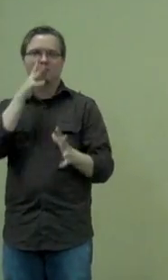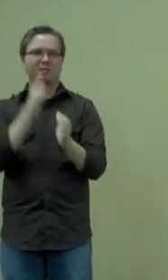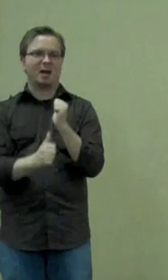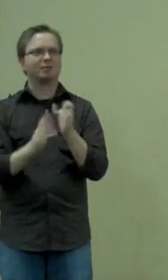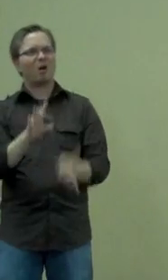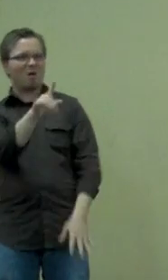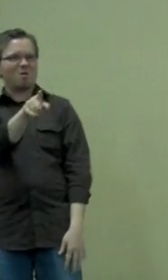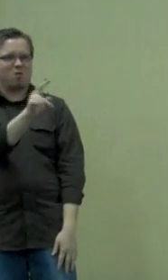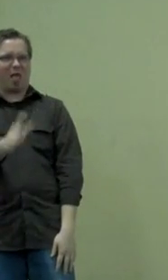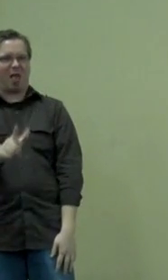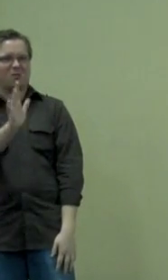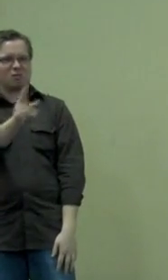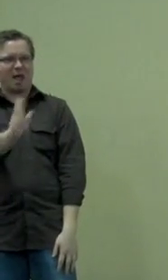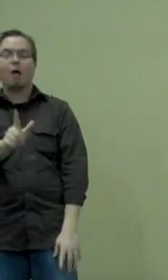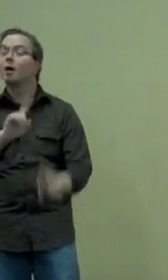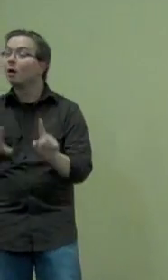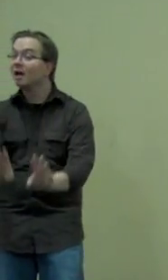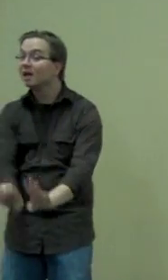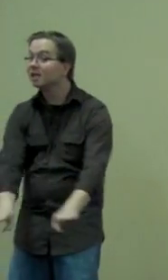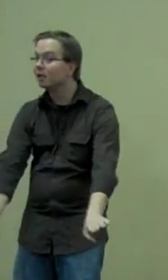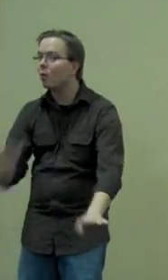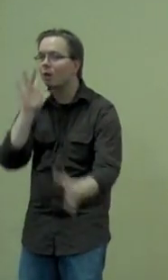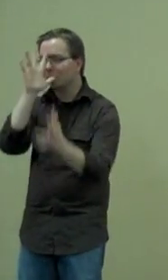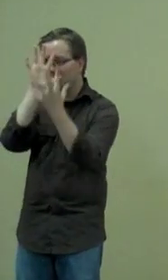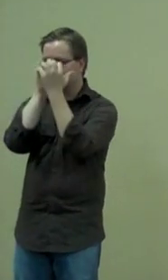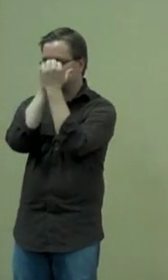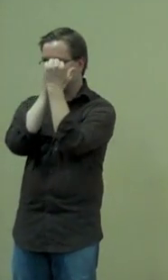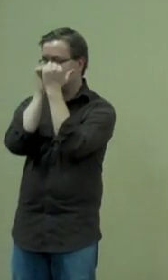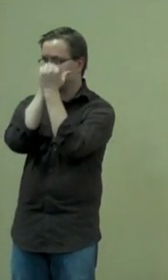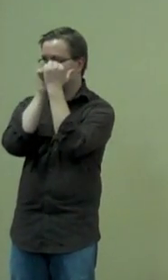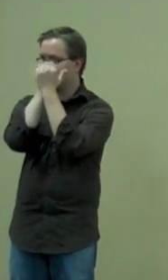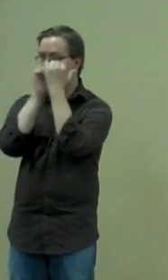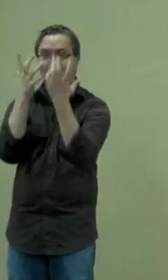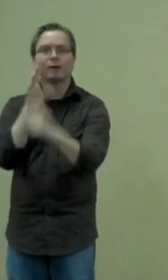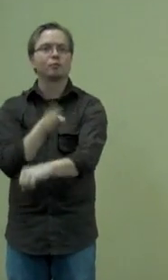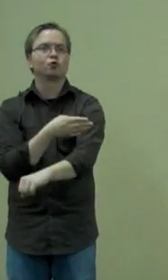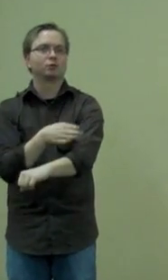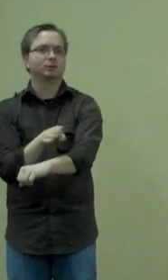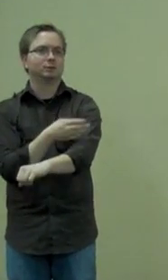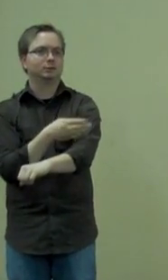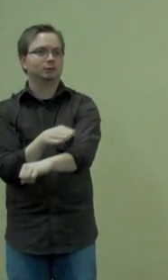Holidays are a lot of fun. I never get why you would tell a lesbian that she's going to hell because she's a lesbian.